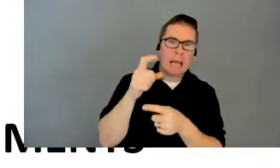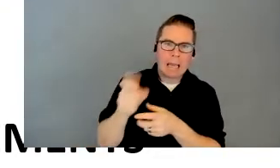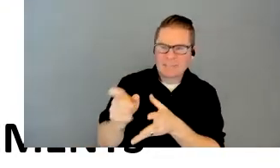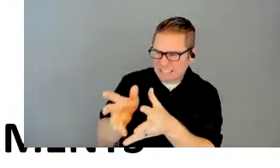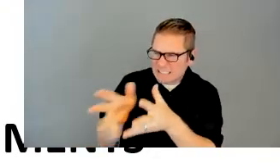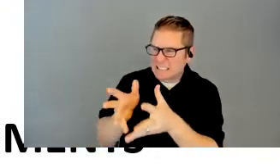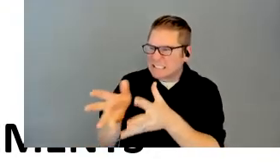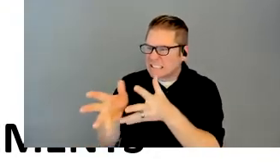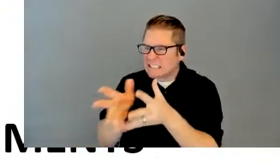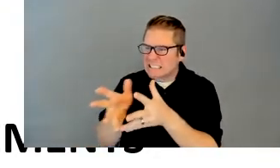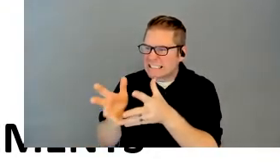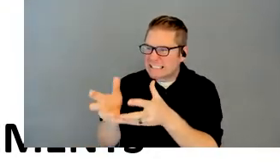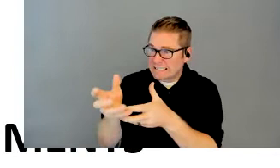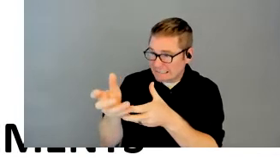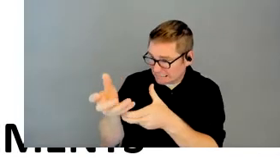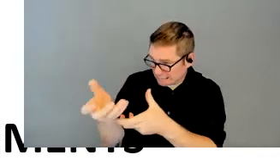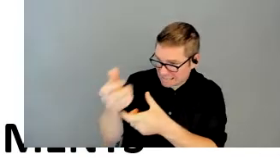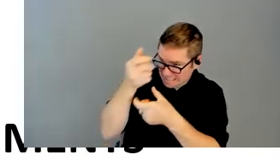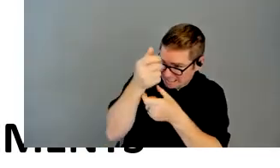so they can believe in themselves.